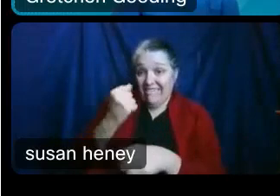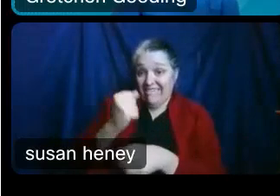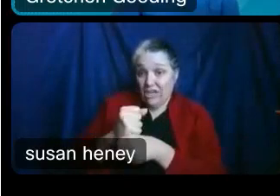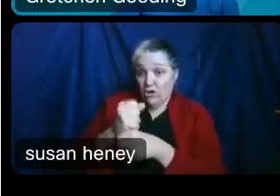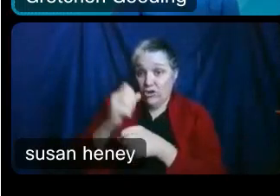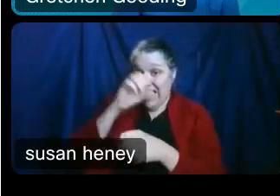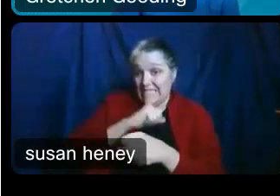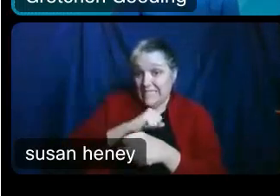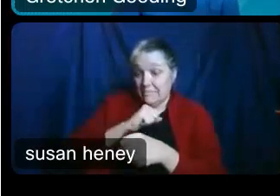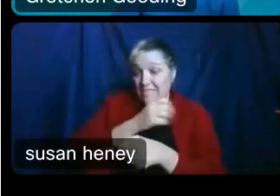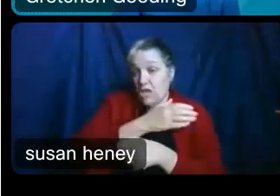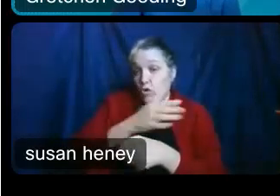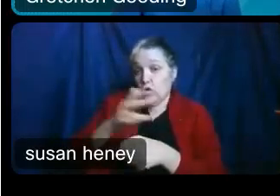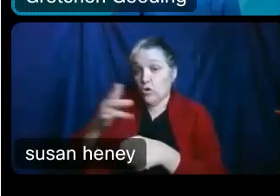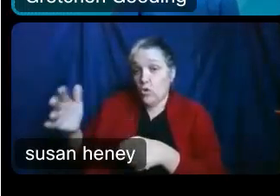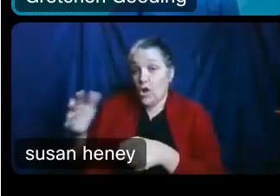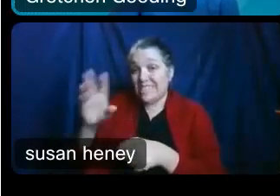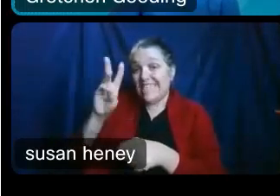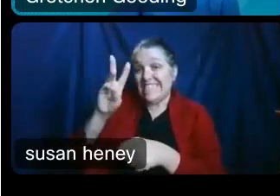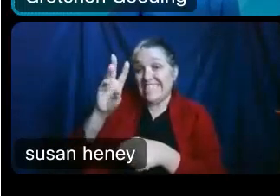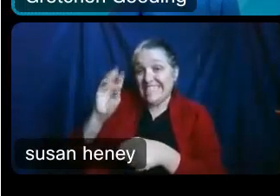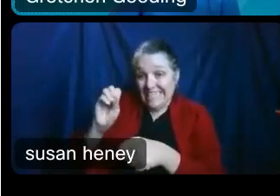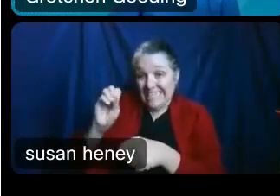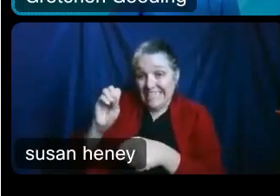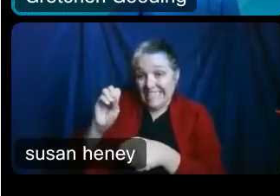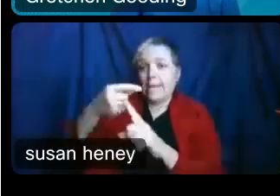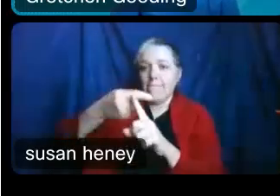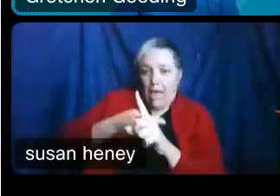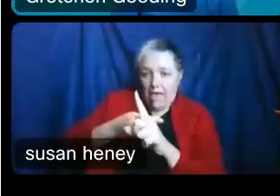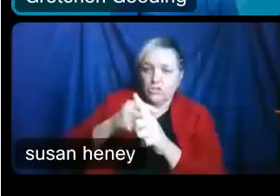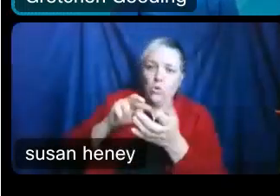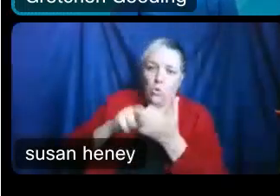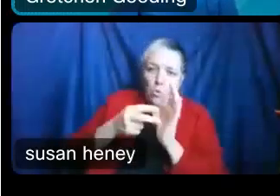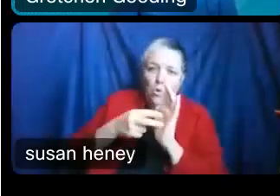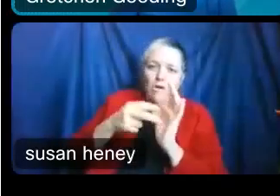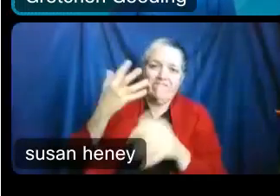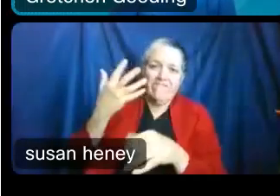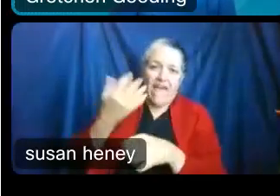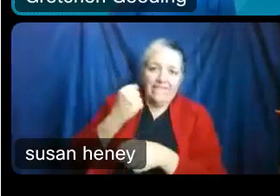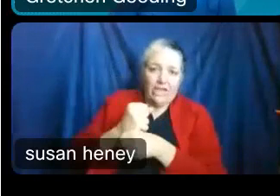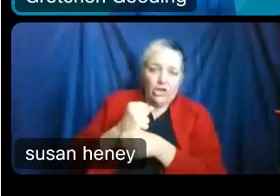60 months. Important that we note the 5-year estimates are not an average of the one-year